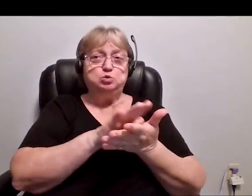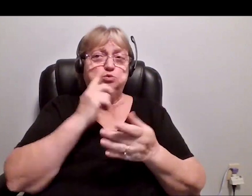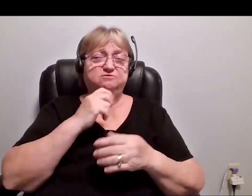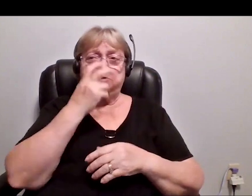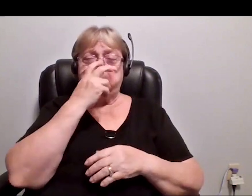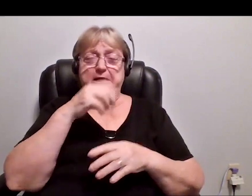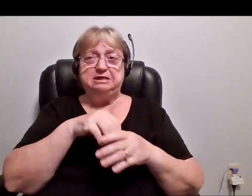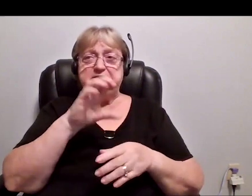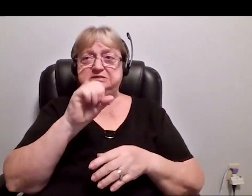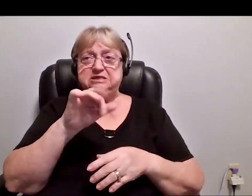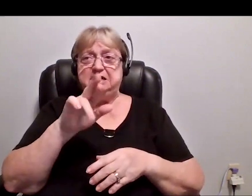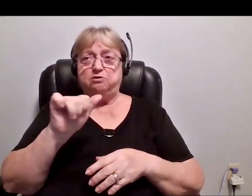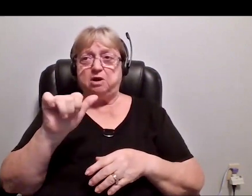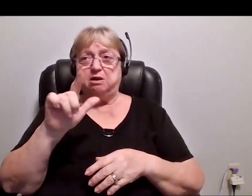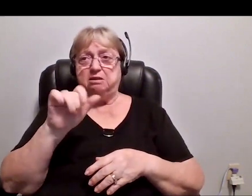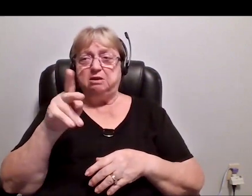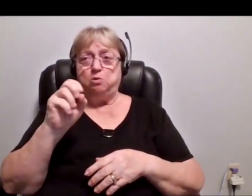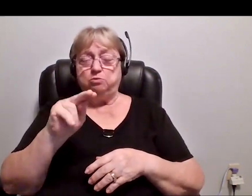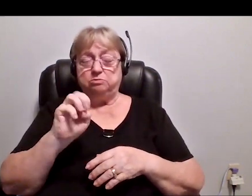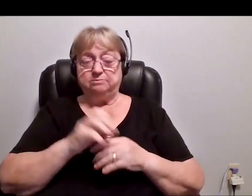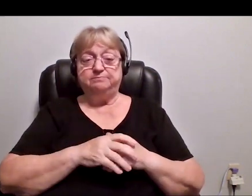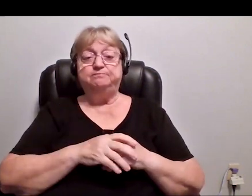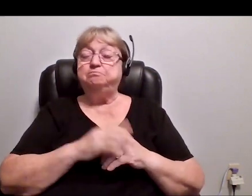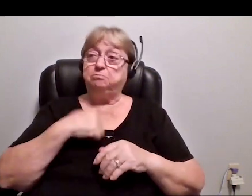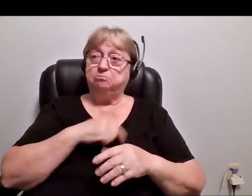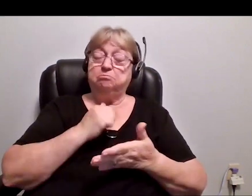We helped them get a 3D printer because they did not have